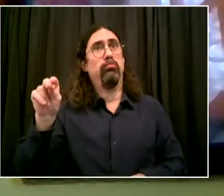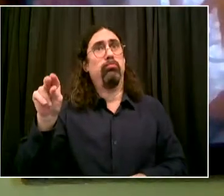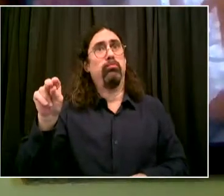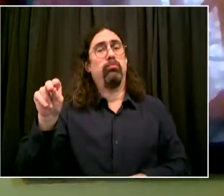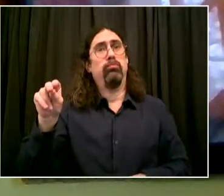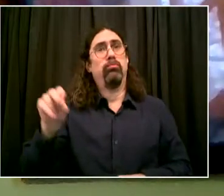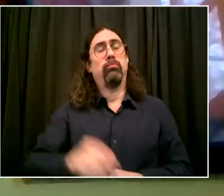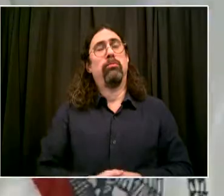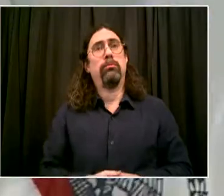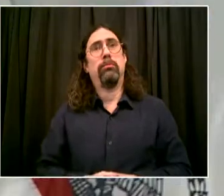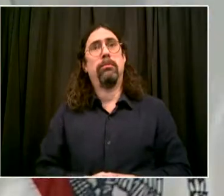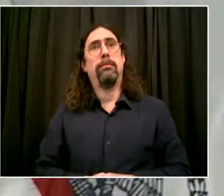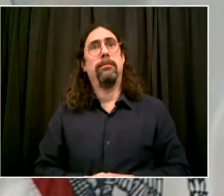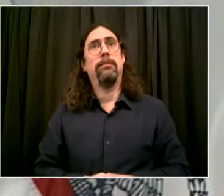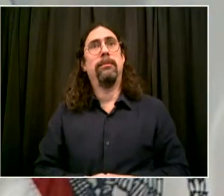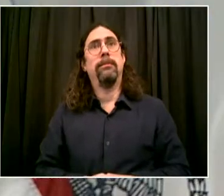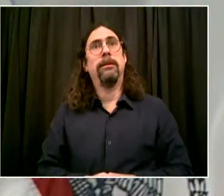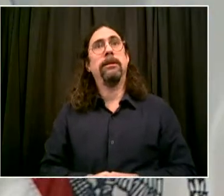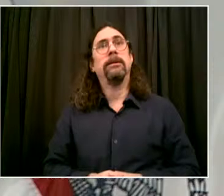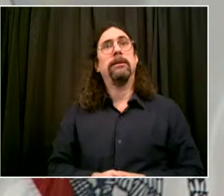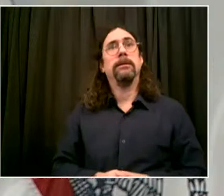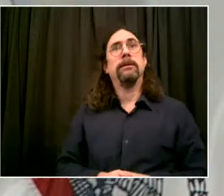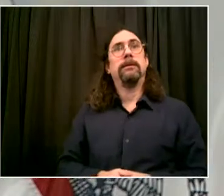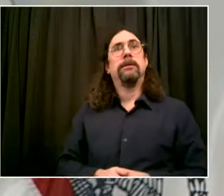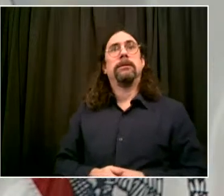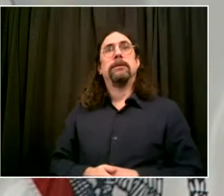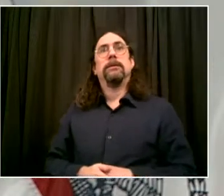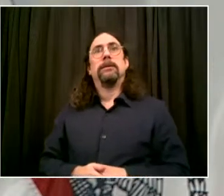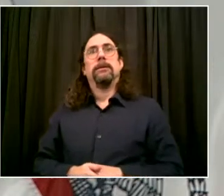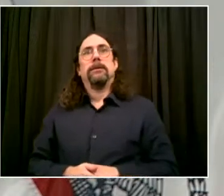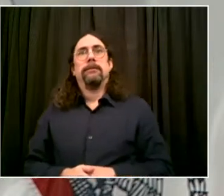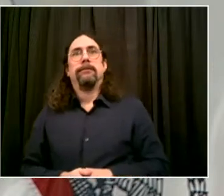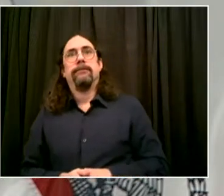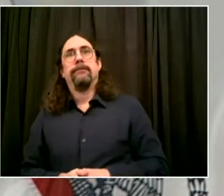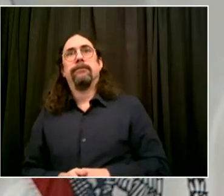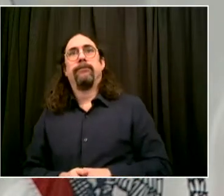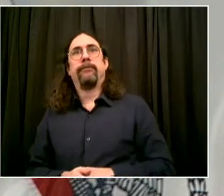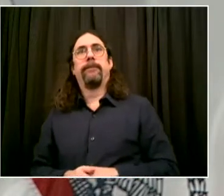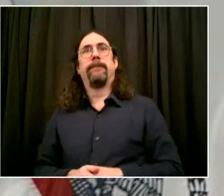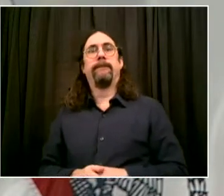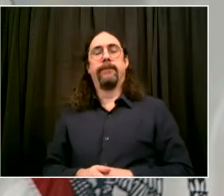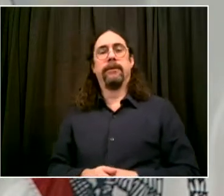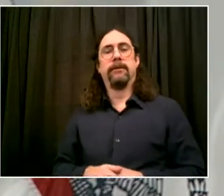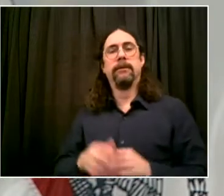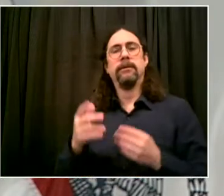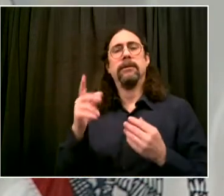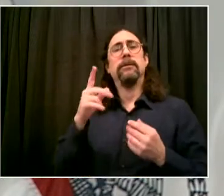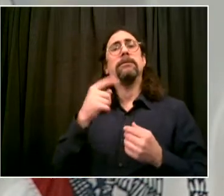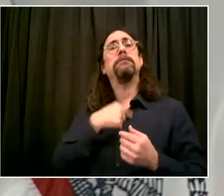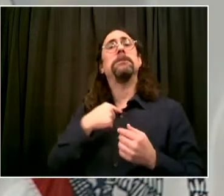CCOVERED BY A FABRIC MASK THAT IS REALLY THE CURRENT THINKING WE HAVE RIGHT NOW. MORE IS PROBABLY BETTER EVEN THOUGH WE DON'T KNOW FOR SURE WHY THESE NEW VARIANCE ARE